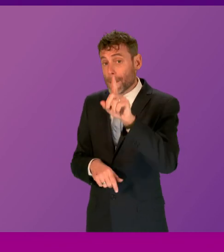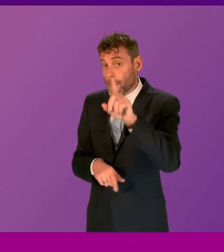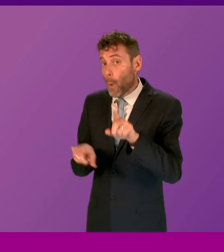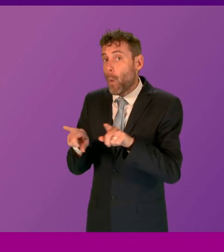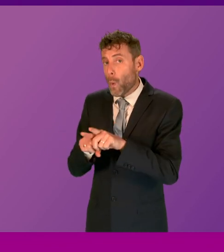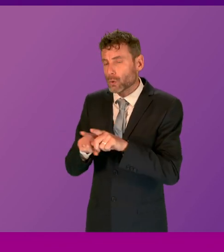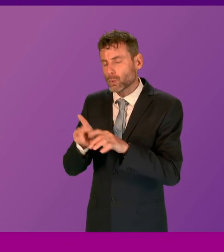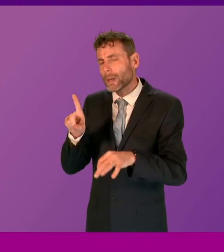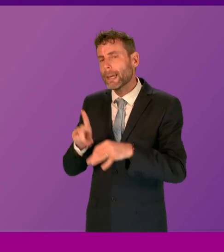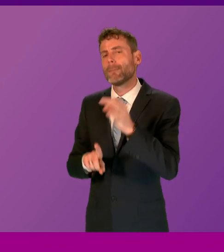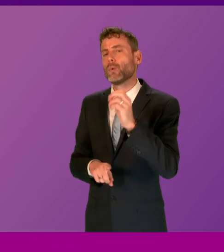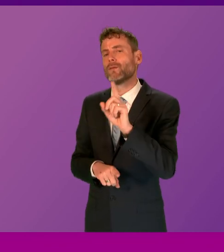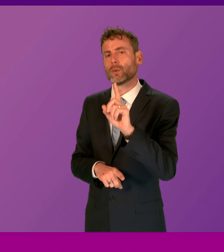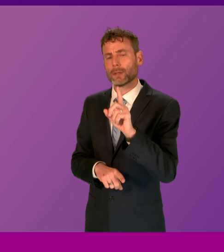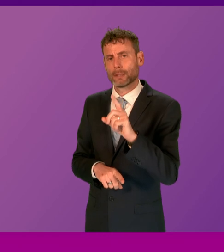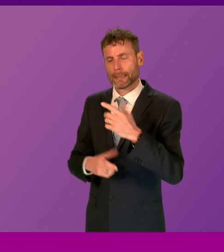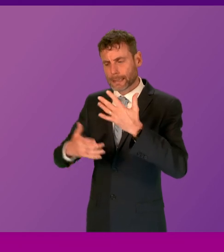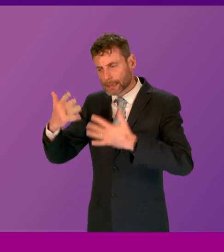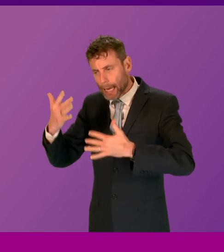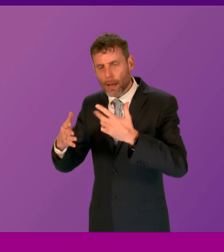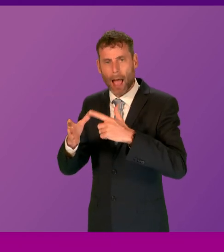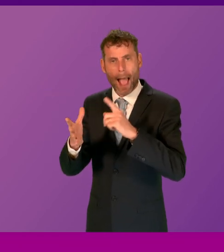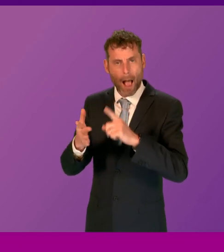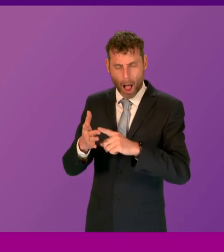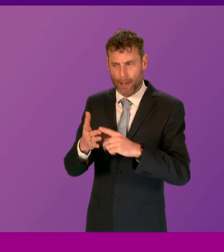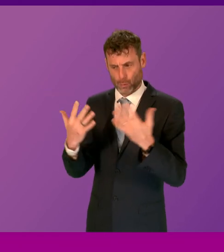streamline data and utilise artificial intelligence.